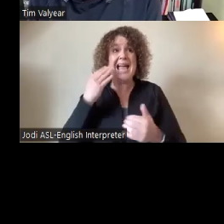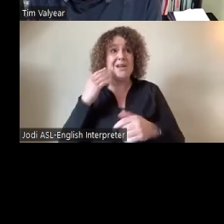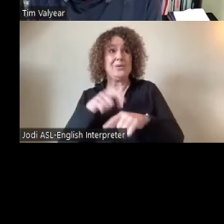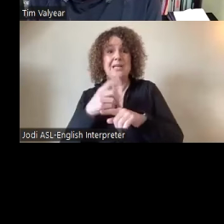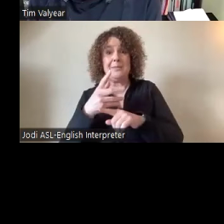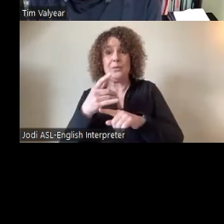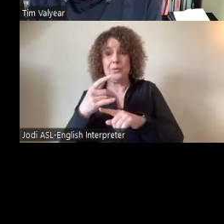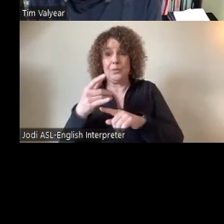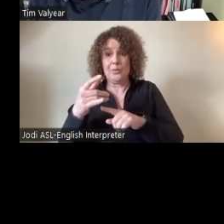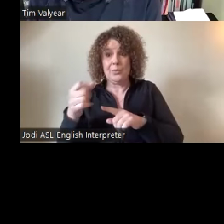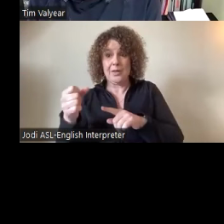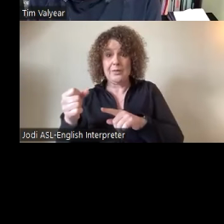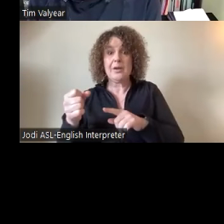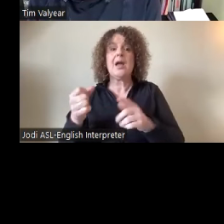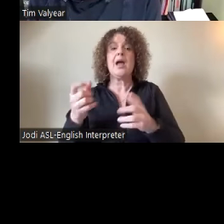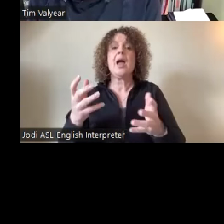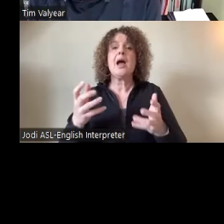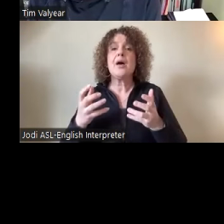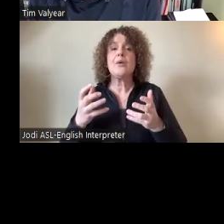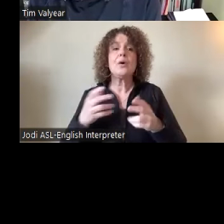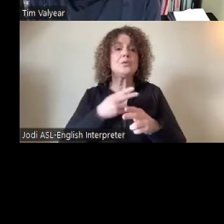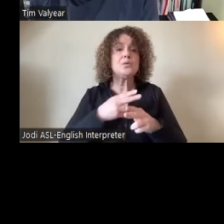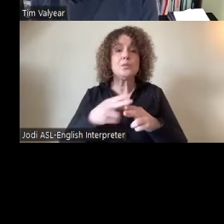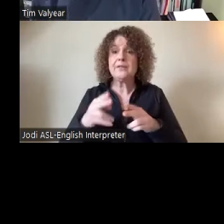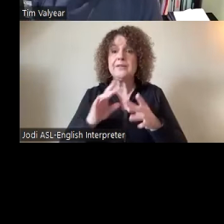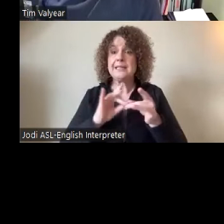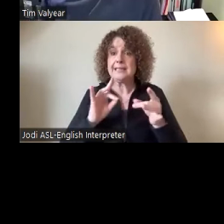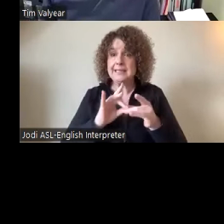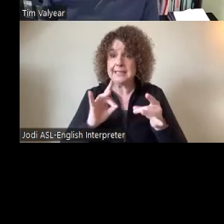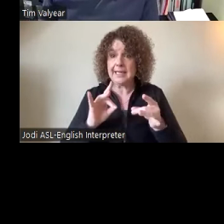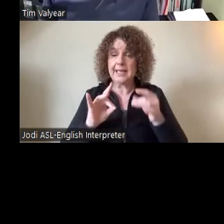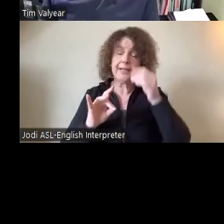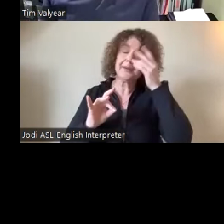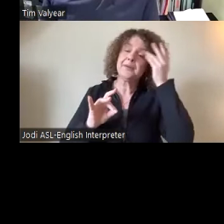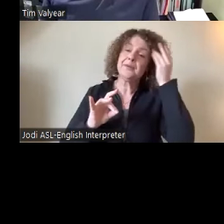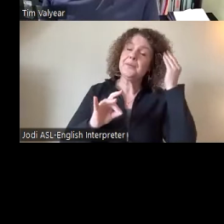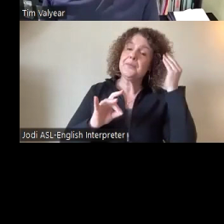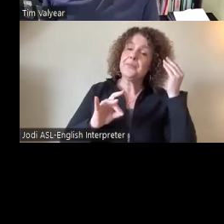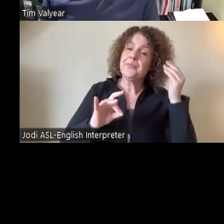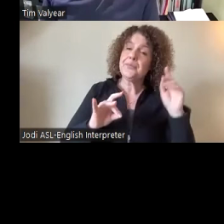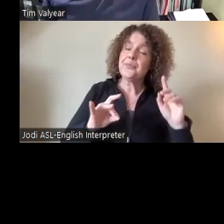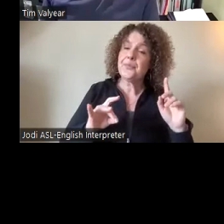as consumers and service providers and practitioners. And this is a reason for the workshop. I know we're